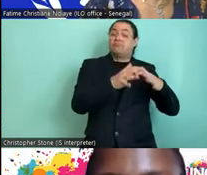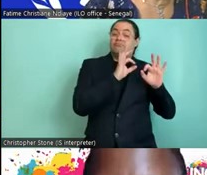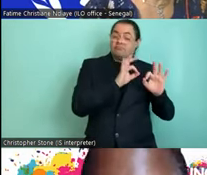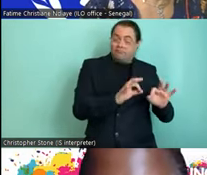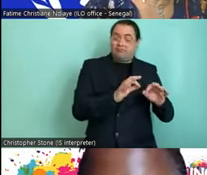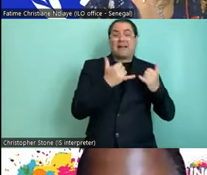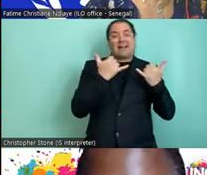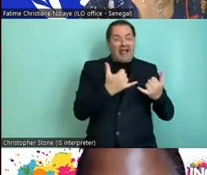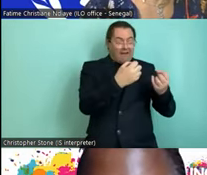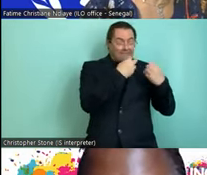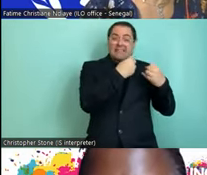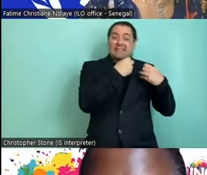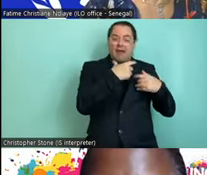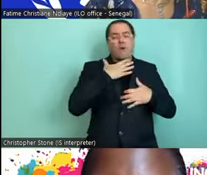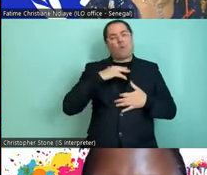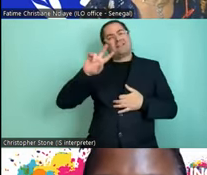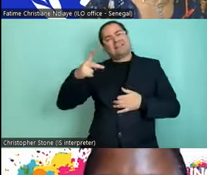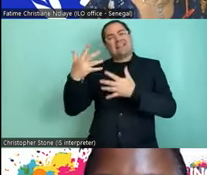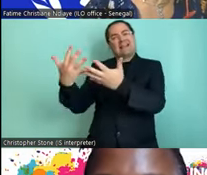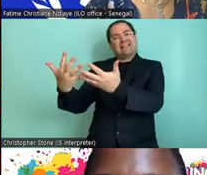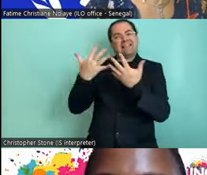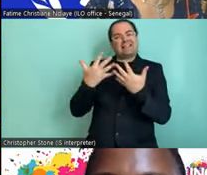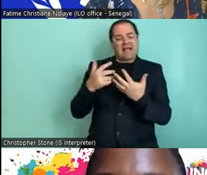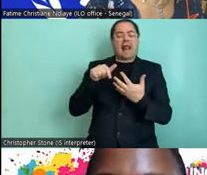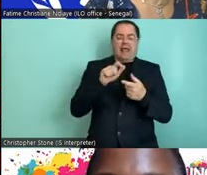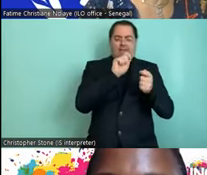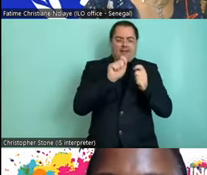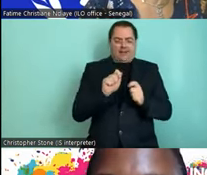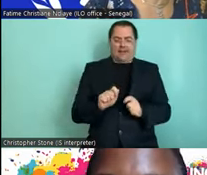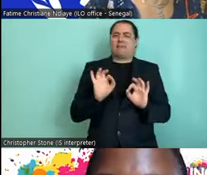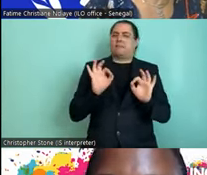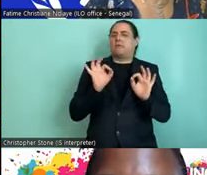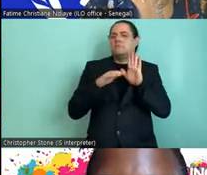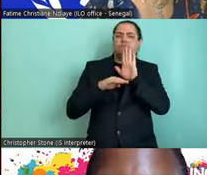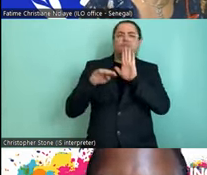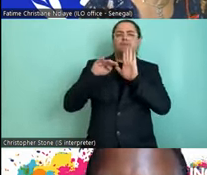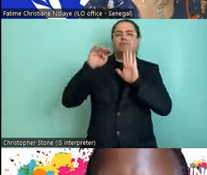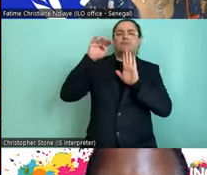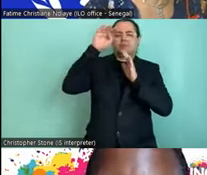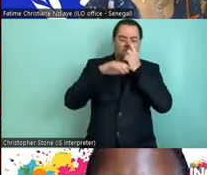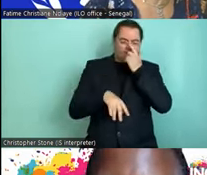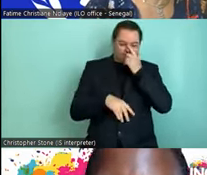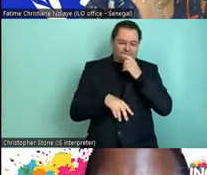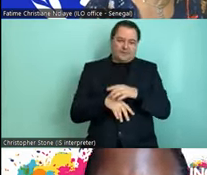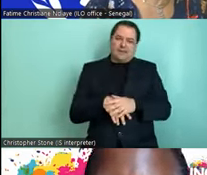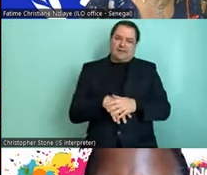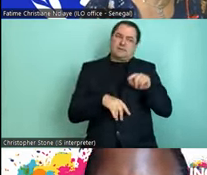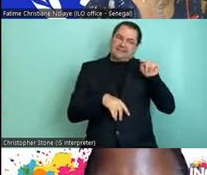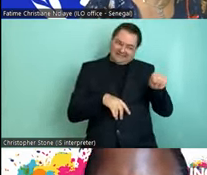10:41:39 a number of issues or things that we need to work on, but also building on to the strength of the first cohort we hope to launch the second cohort.